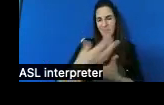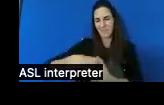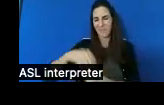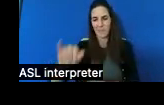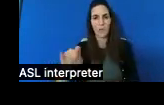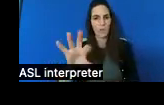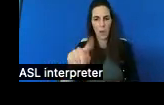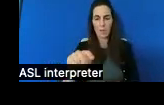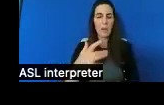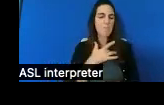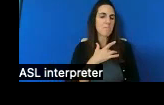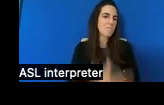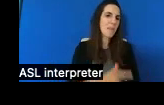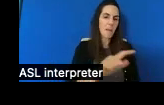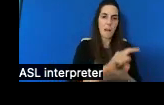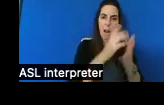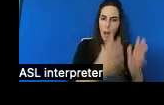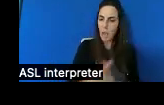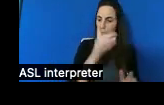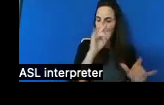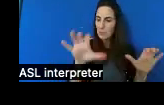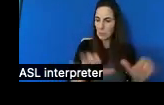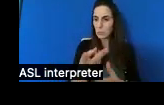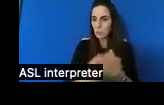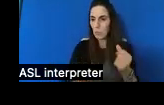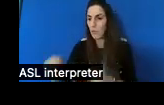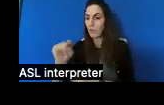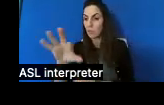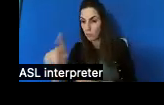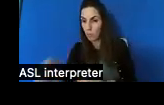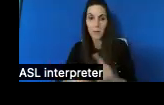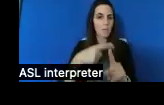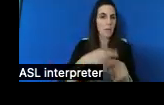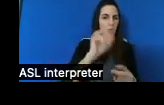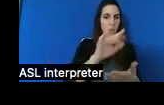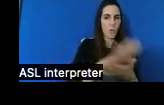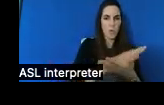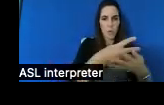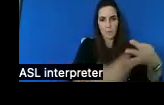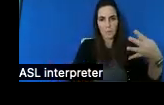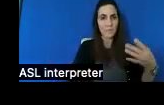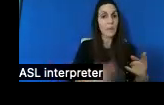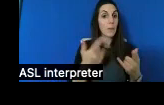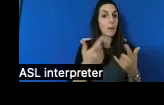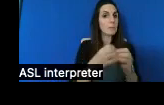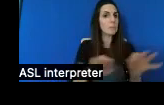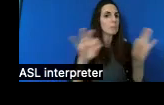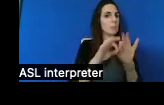documents when we're doing that planning okay but the big one letter of intent okay now letter of